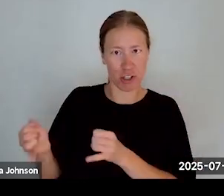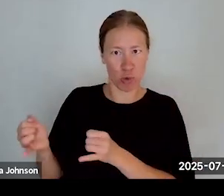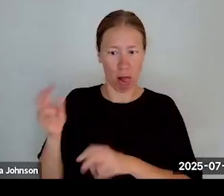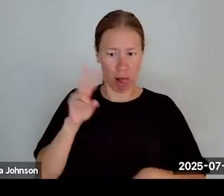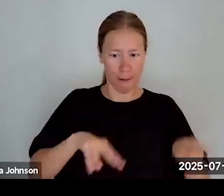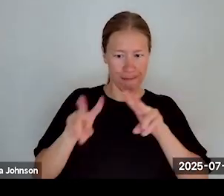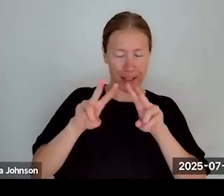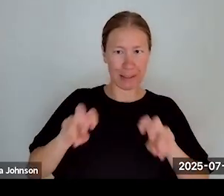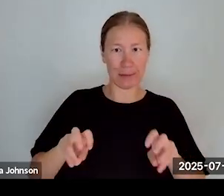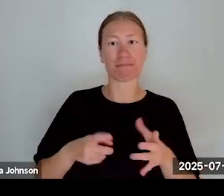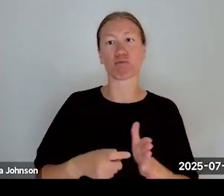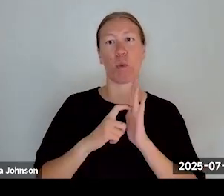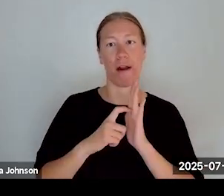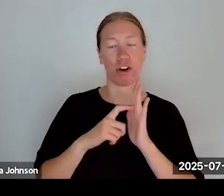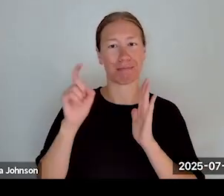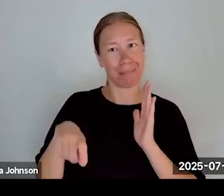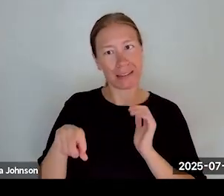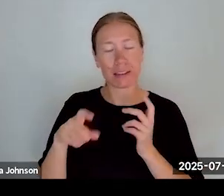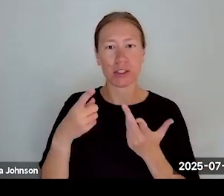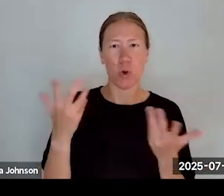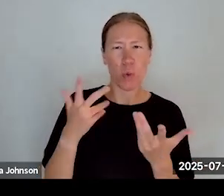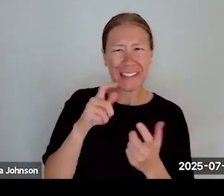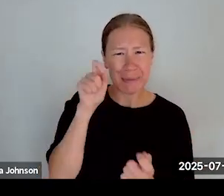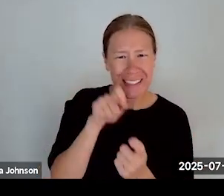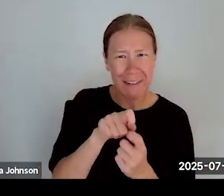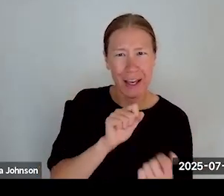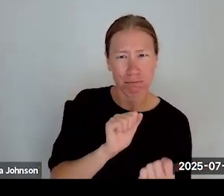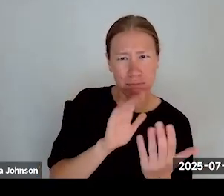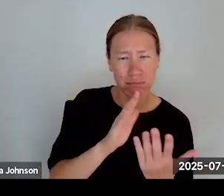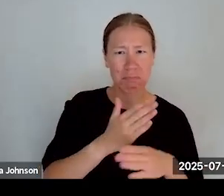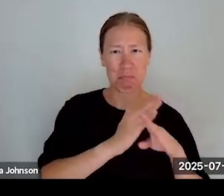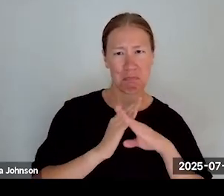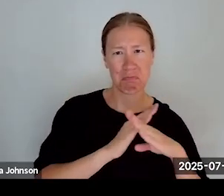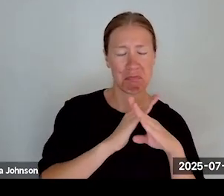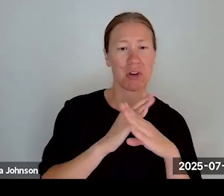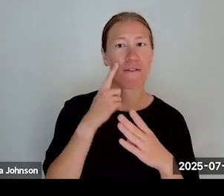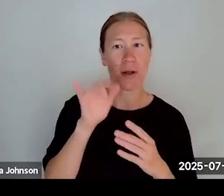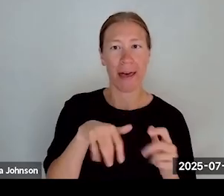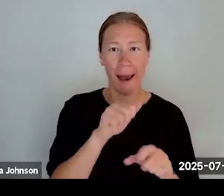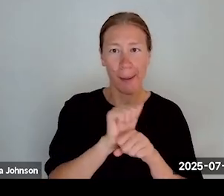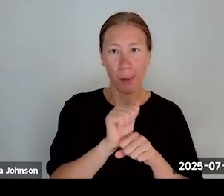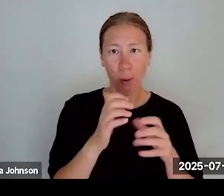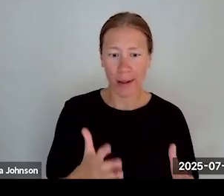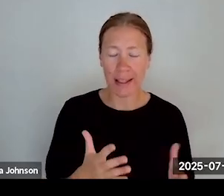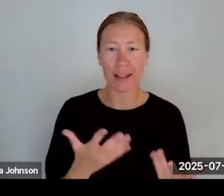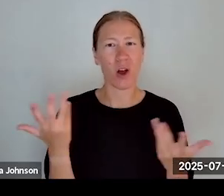to determine what specific barriers are faced by the employee and what are the functions that are essential to the job role